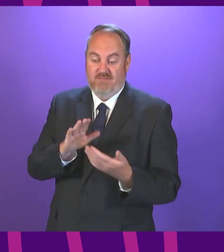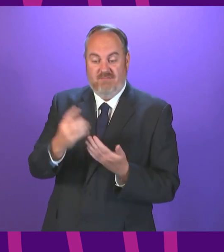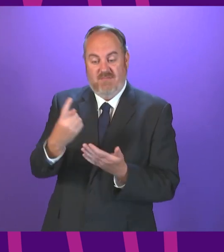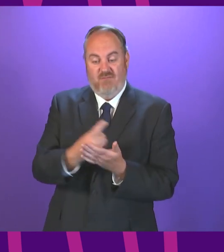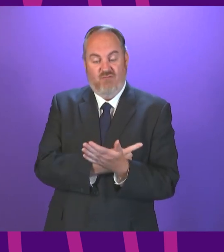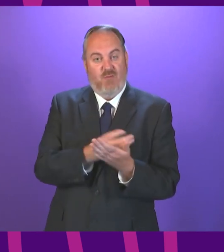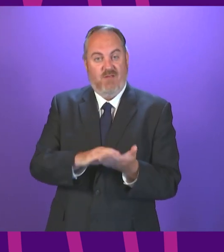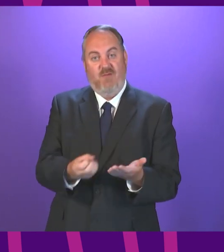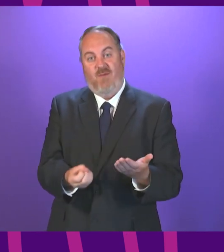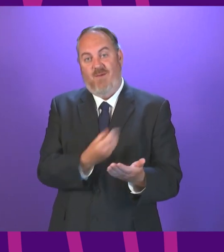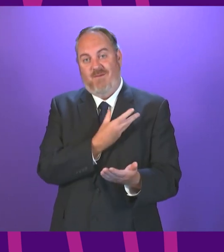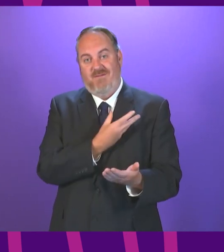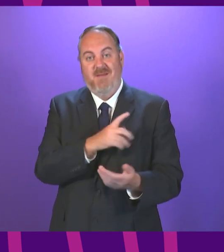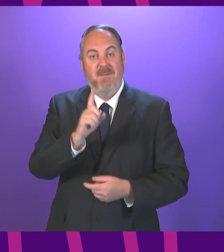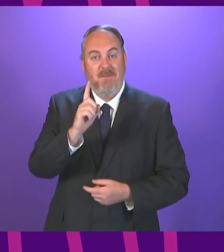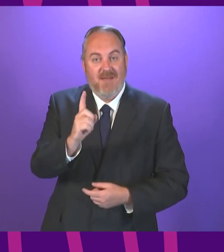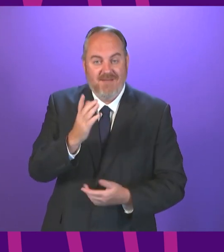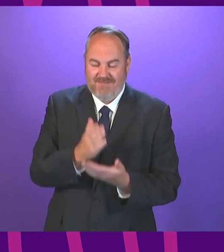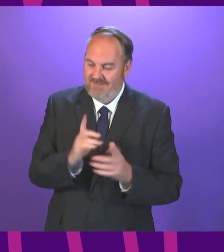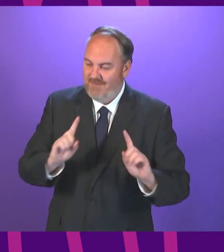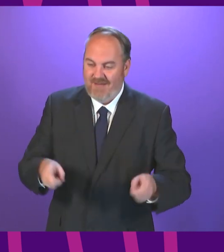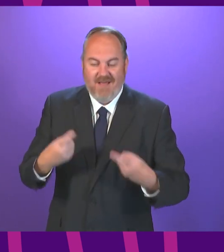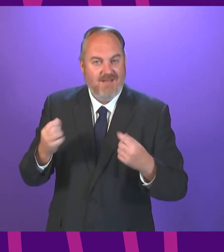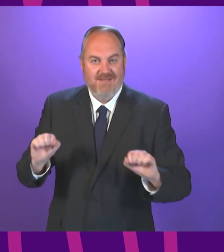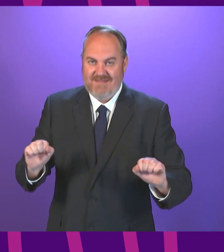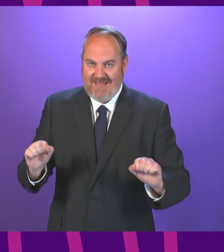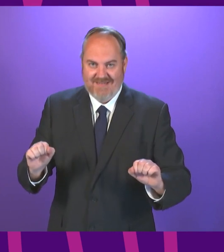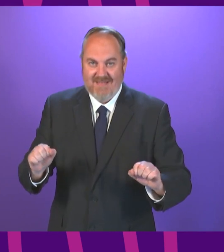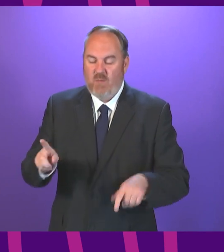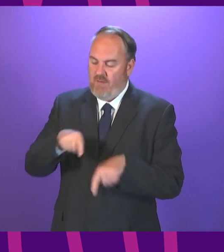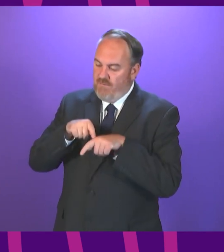but in our view, and in line with clinical advice and modelling,